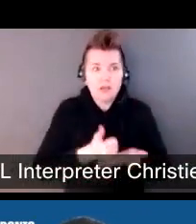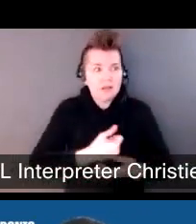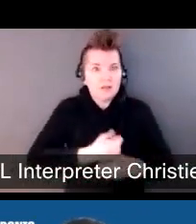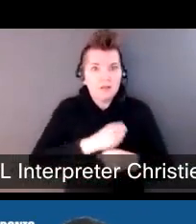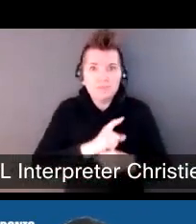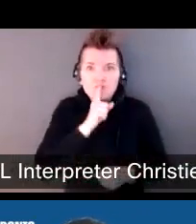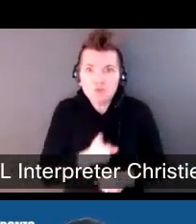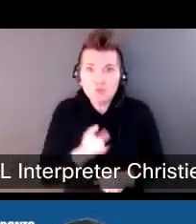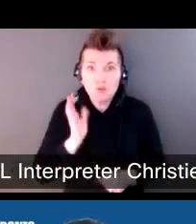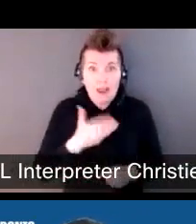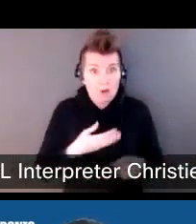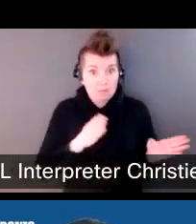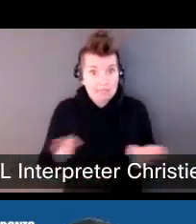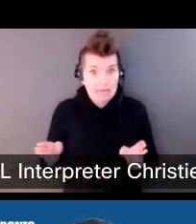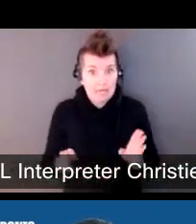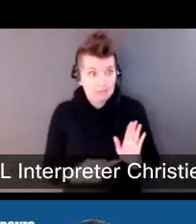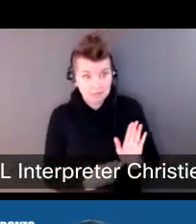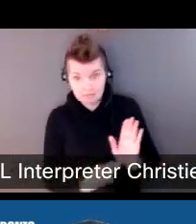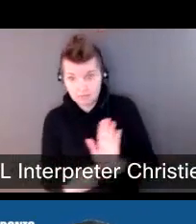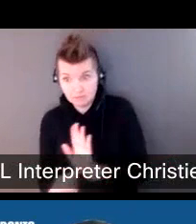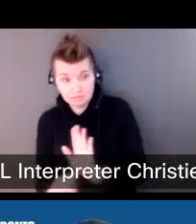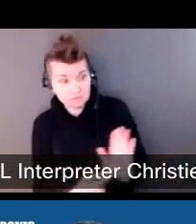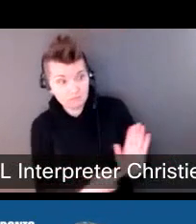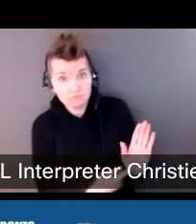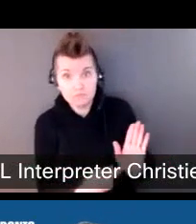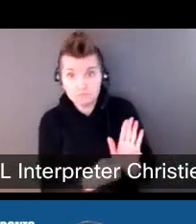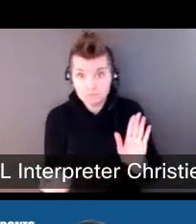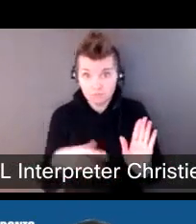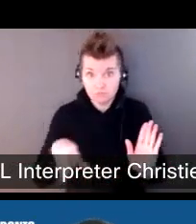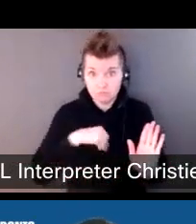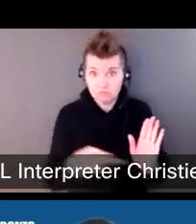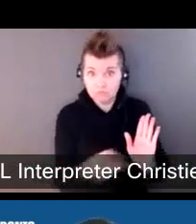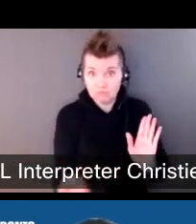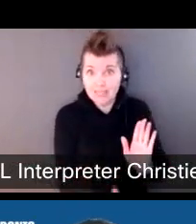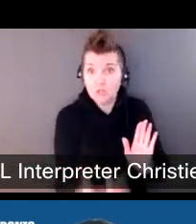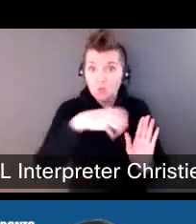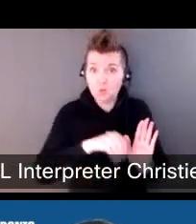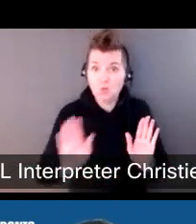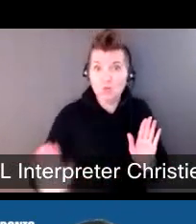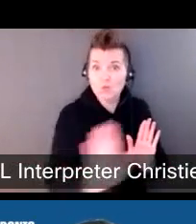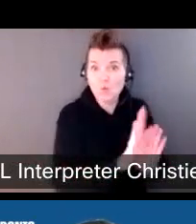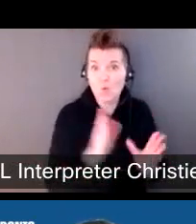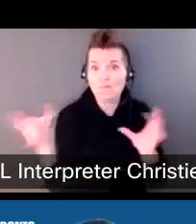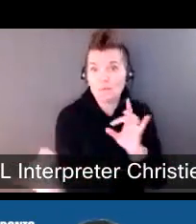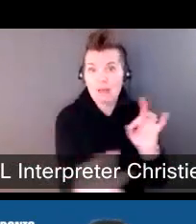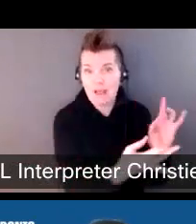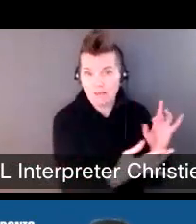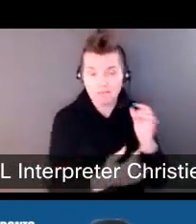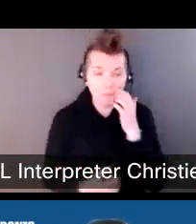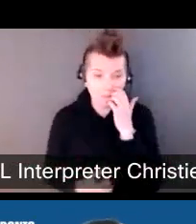mind is really incorporating input and feedback from you. So to that extent, I'd like to re-introduce Charissa